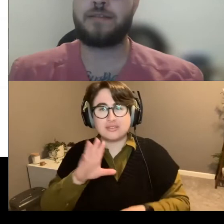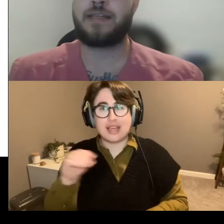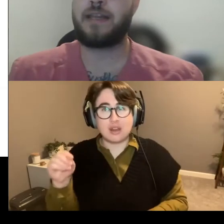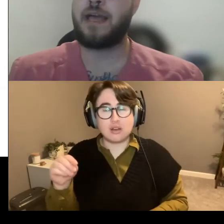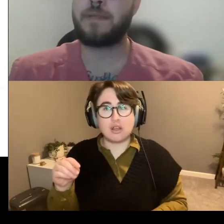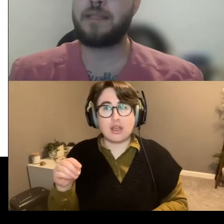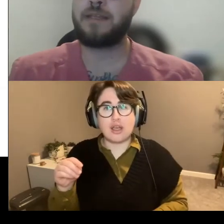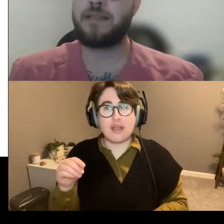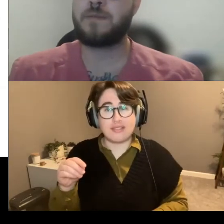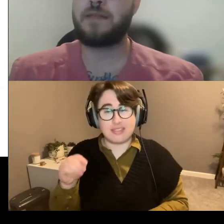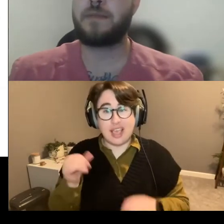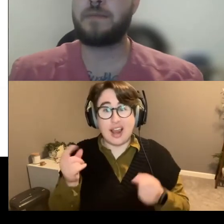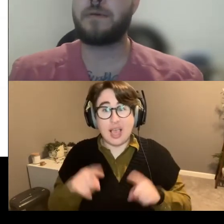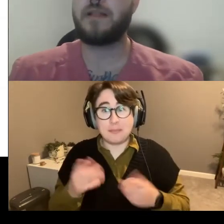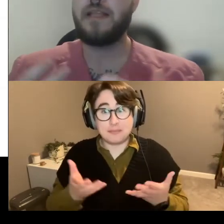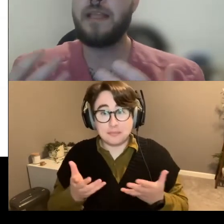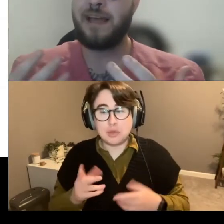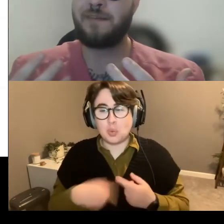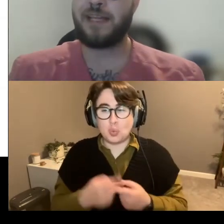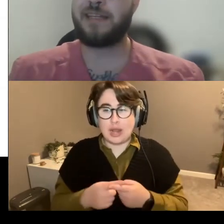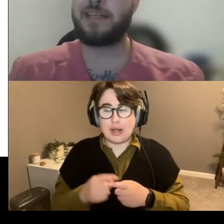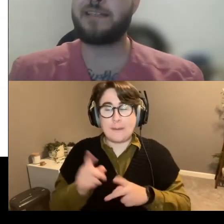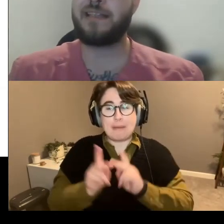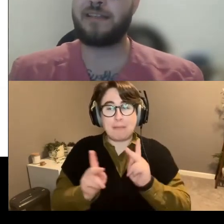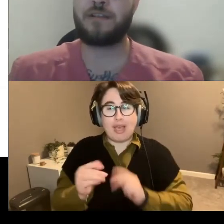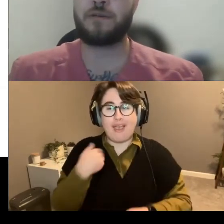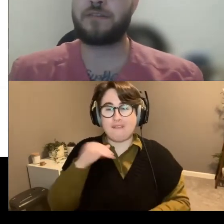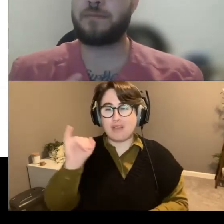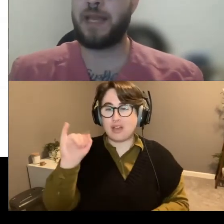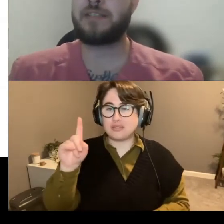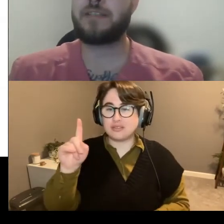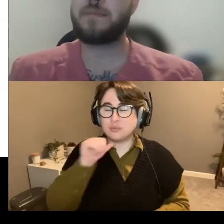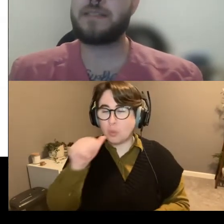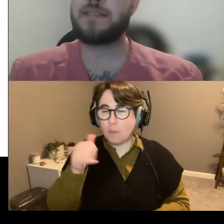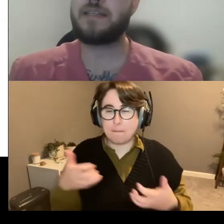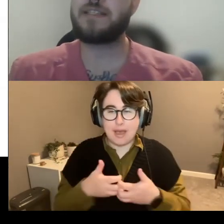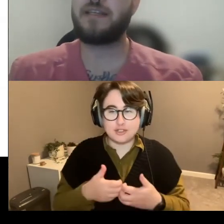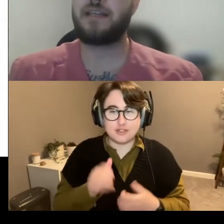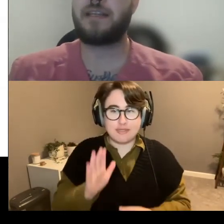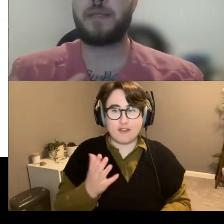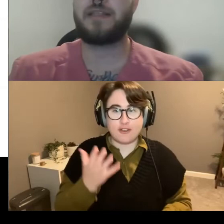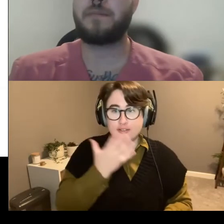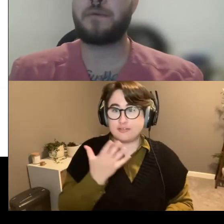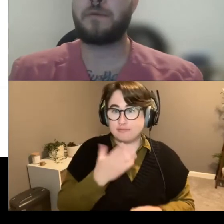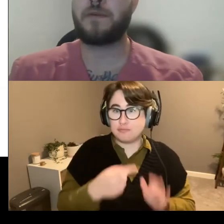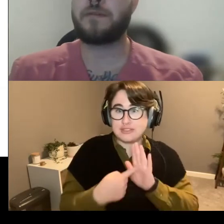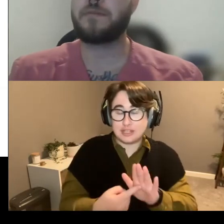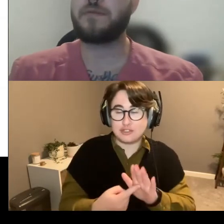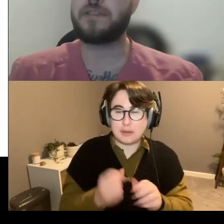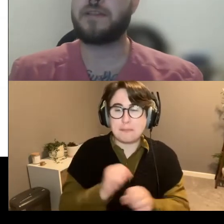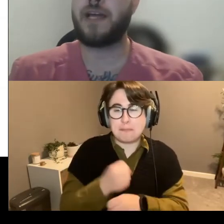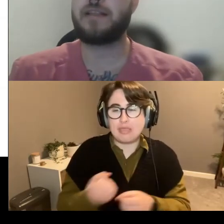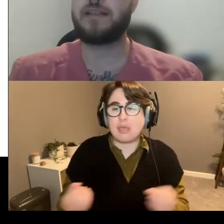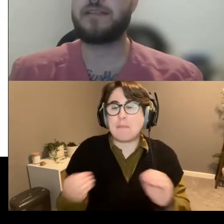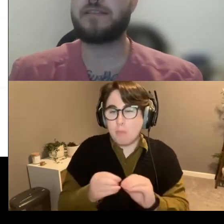that can happen is when people have IDs that don't match their presentation, it can make them more vulnerable to violence